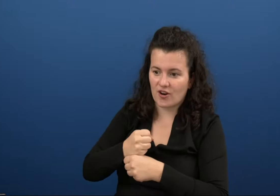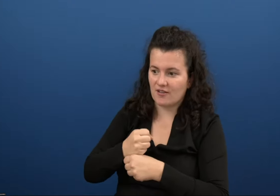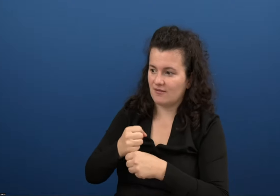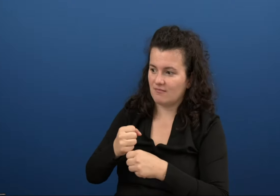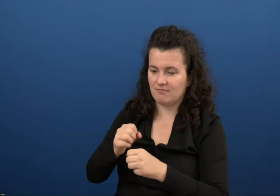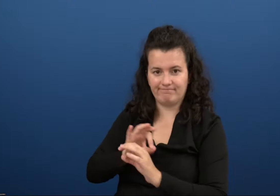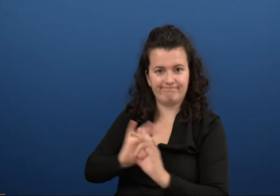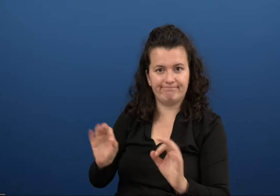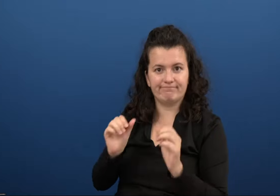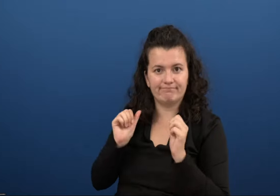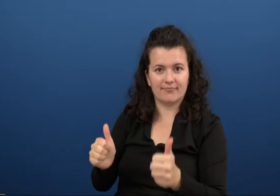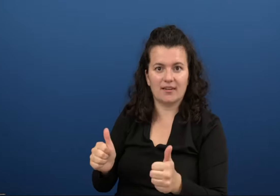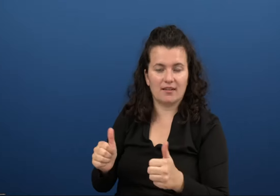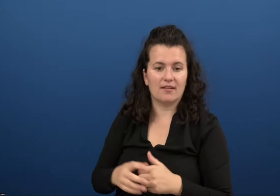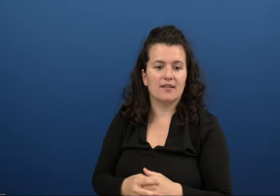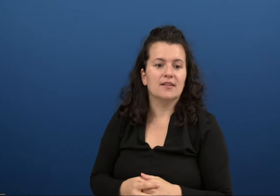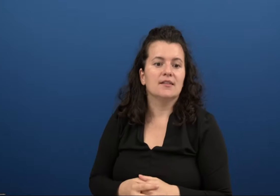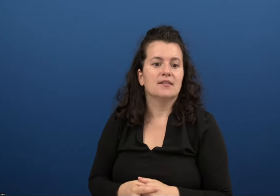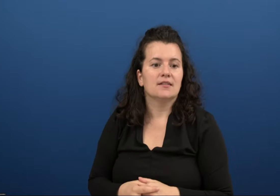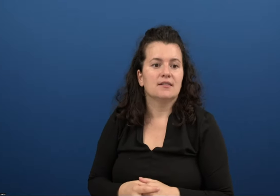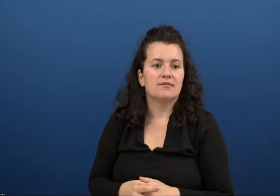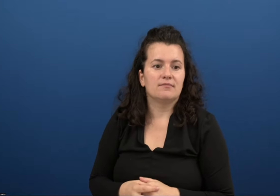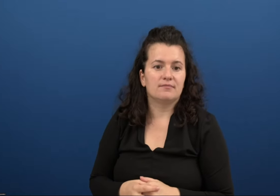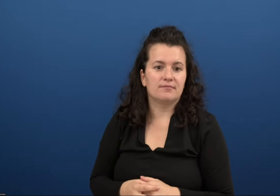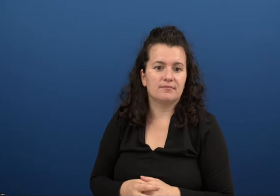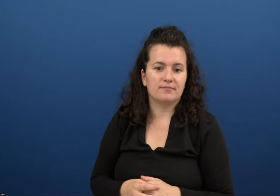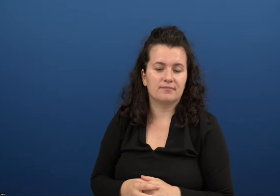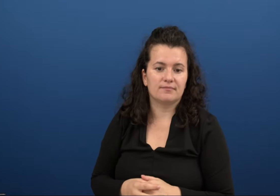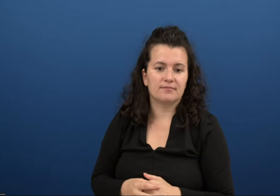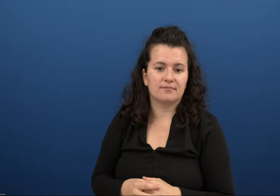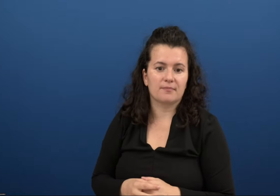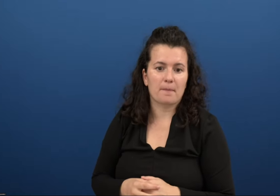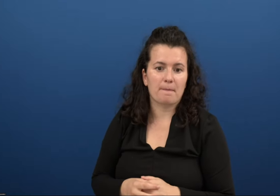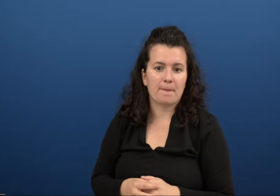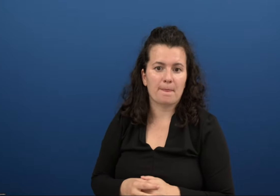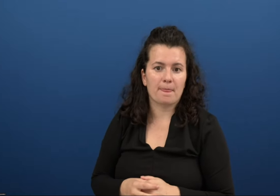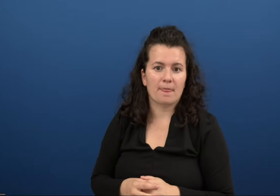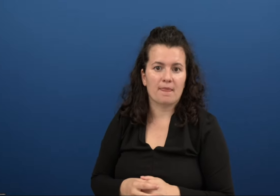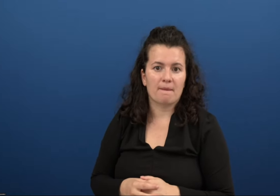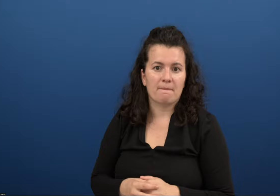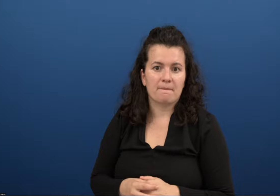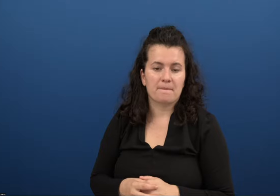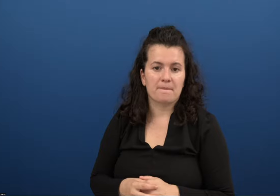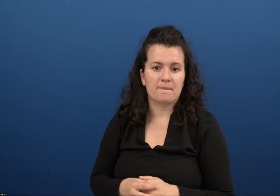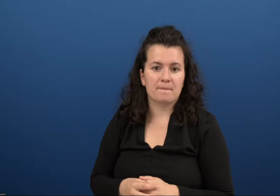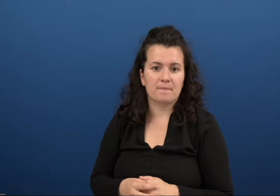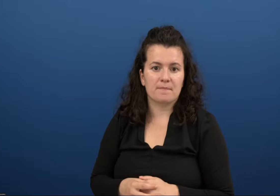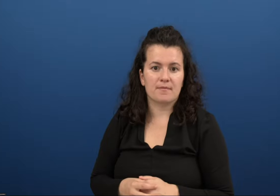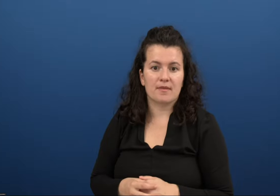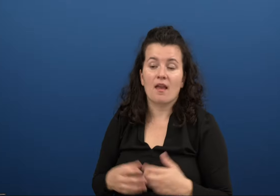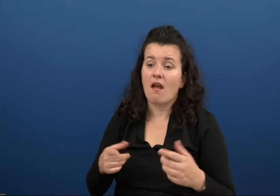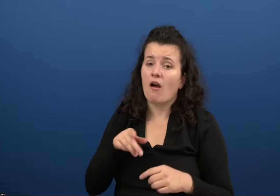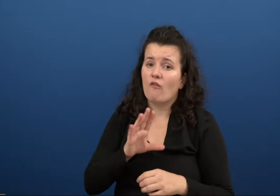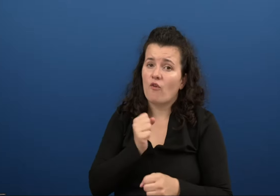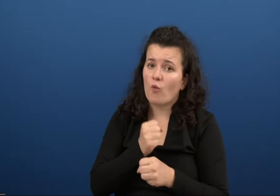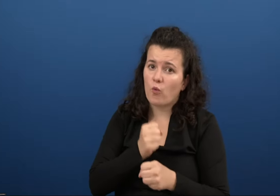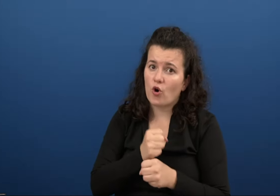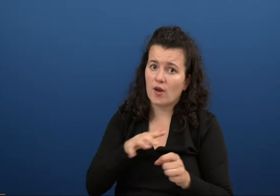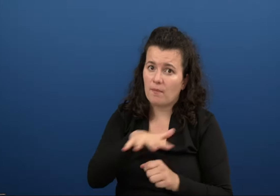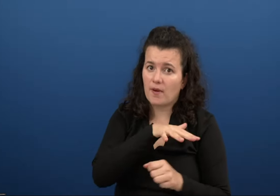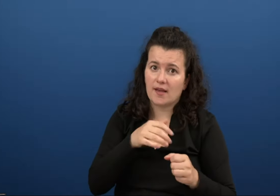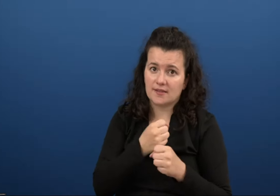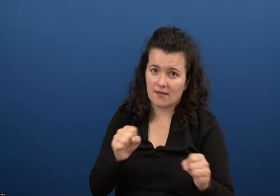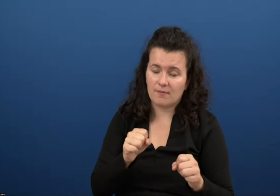not just, you know, ensuring safety and workplace but it does also worked both as a preventive